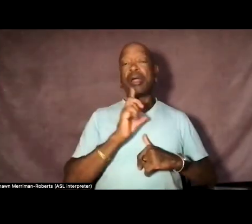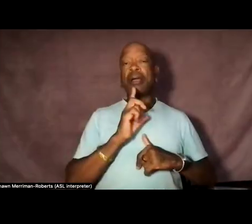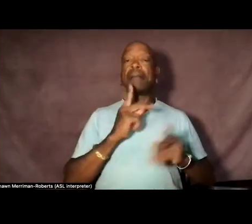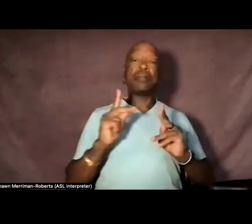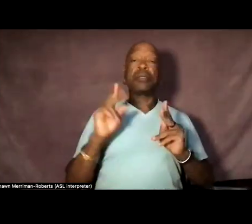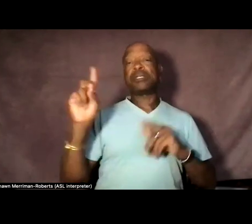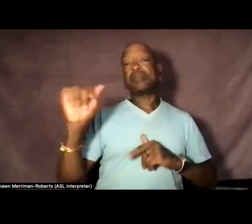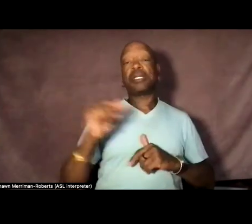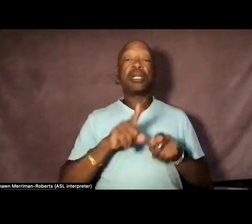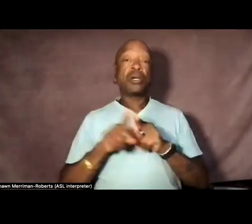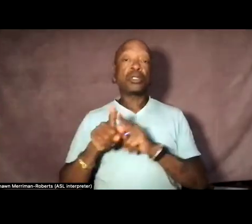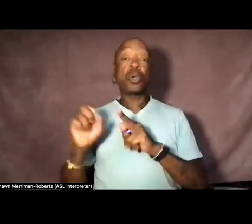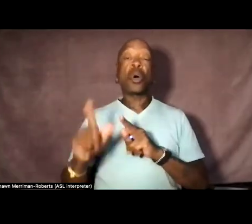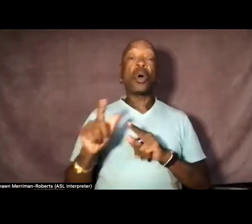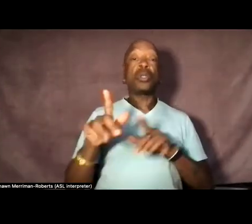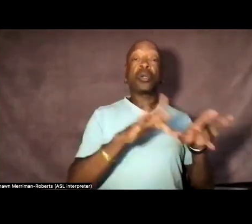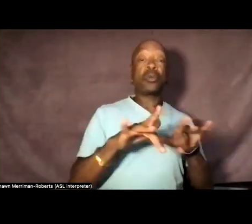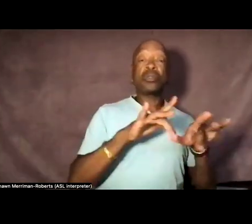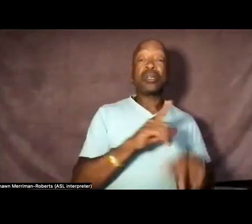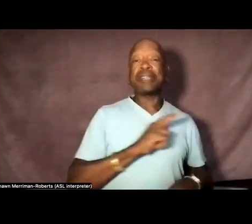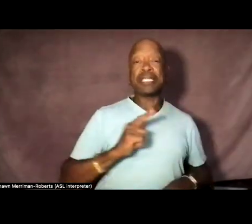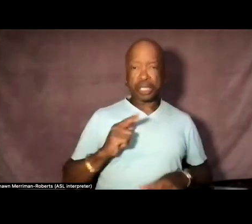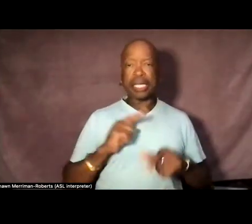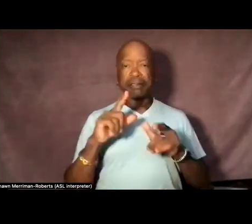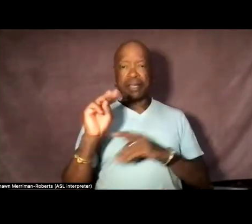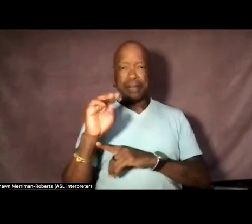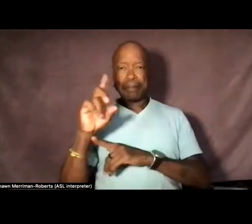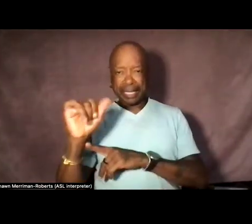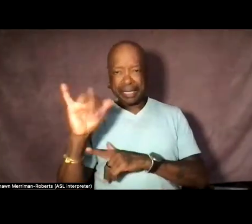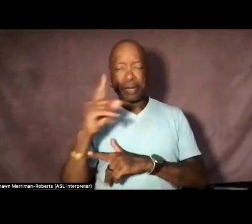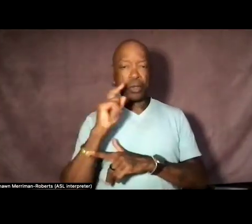the legislative hearings and we posted that to social media to show how these legislators were